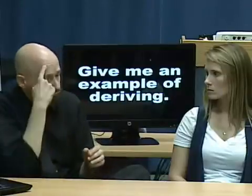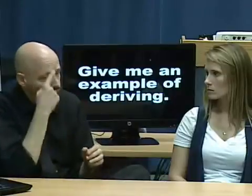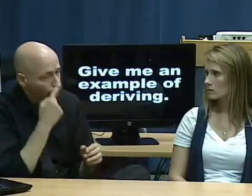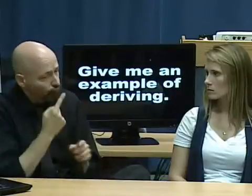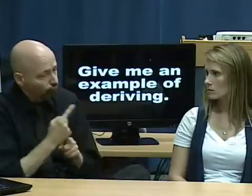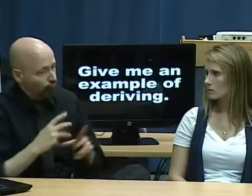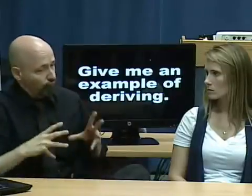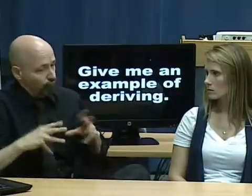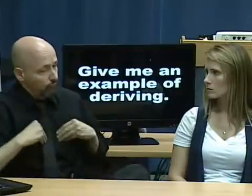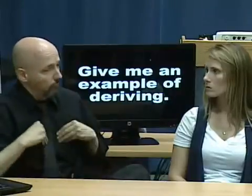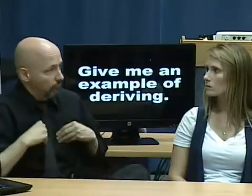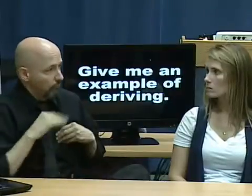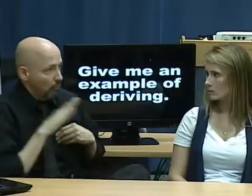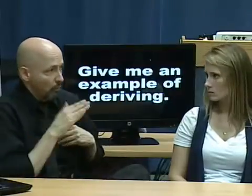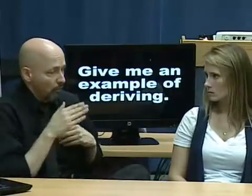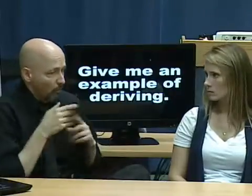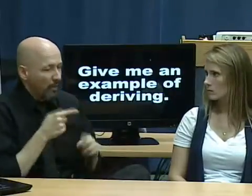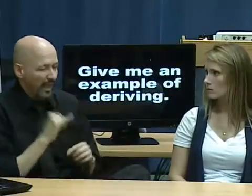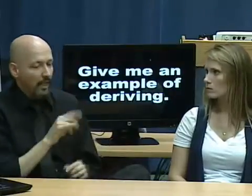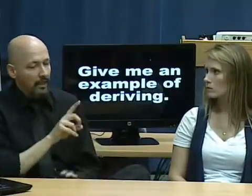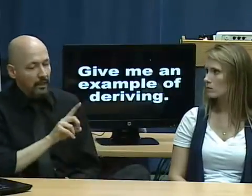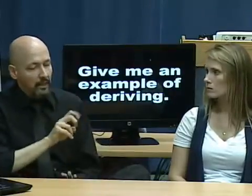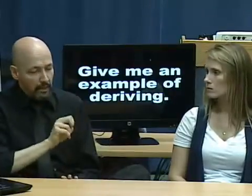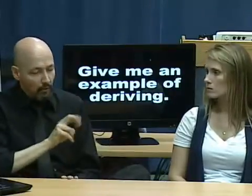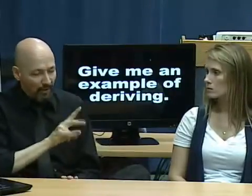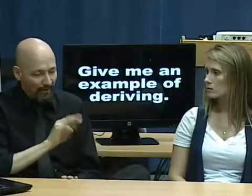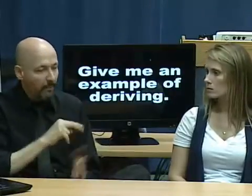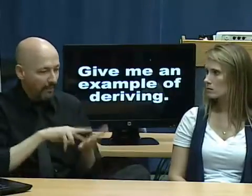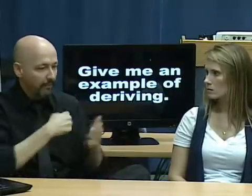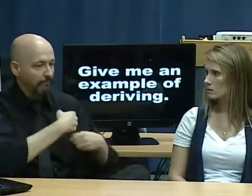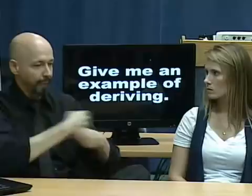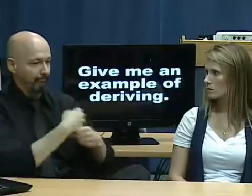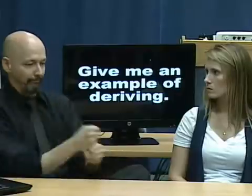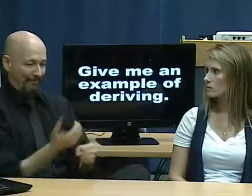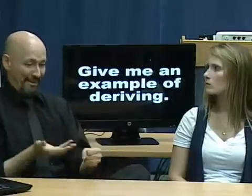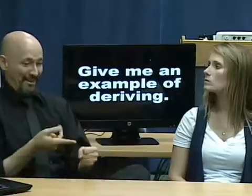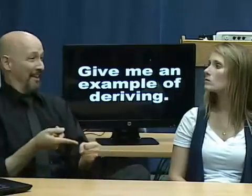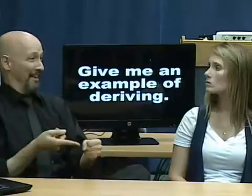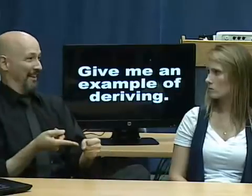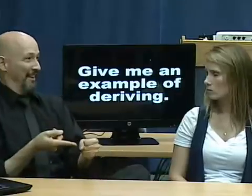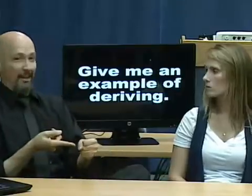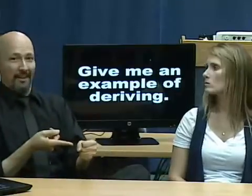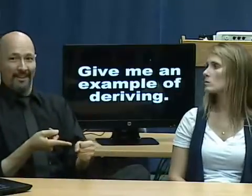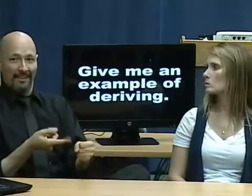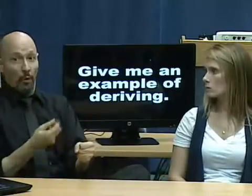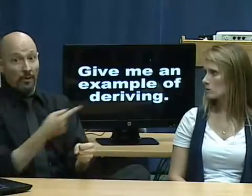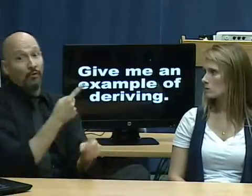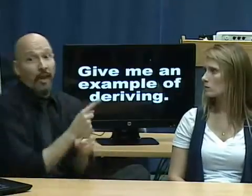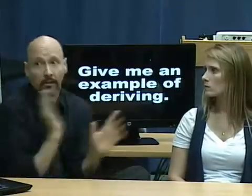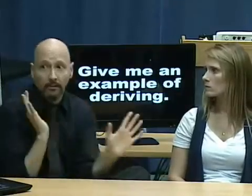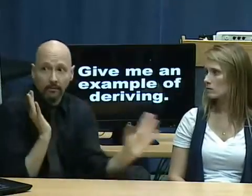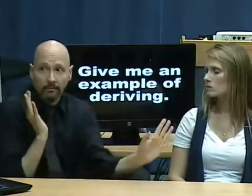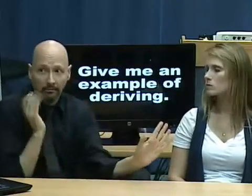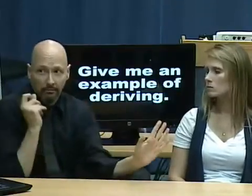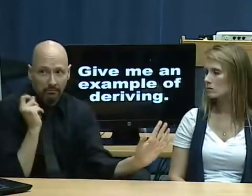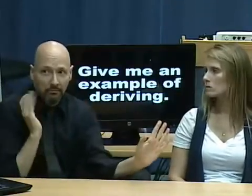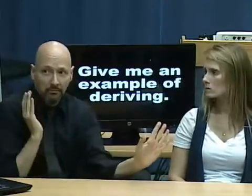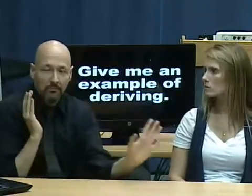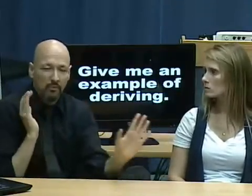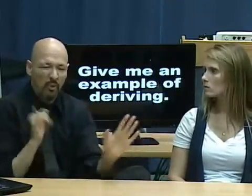I think you're right and I accept it. To DERIVE means to make something. So she's right. Understand?